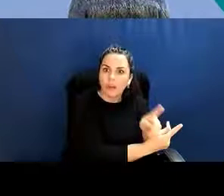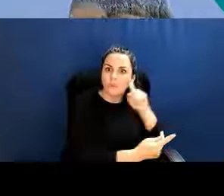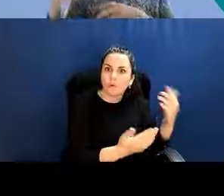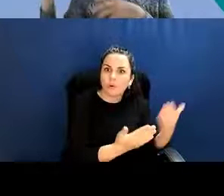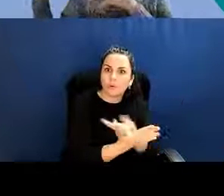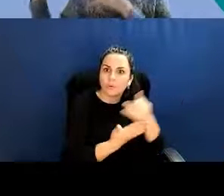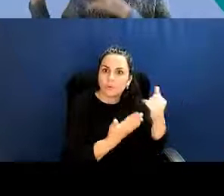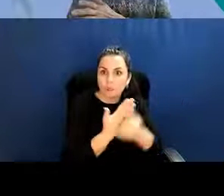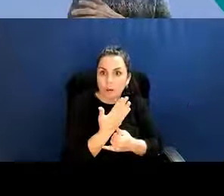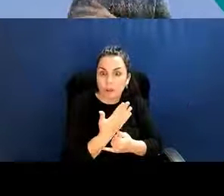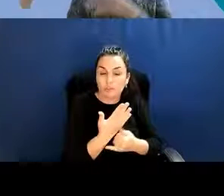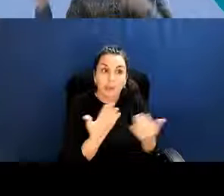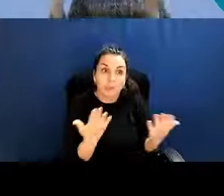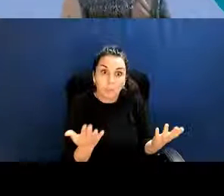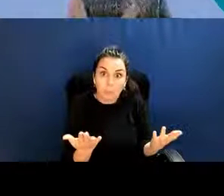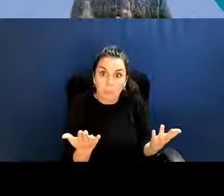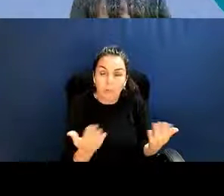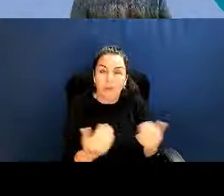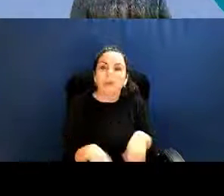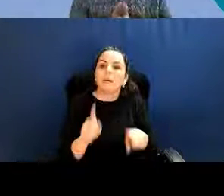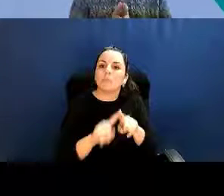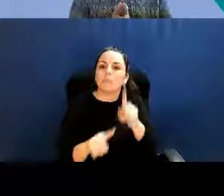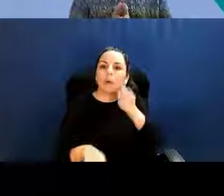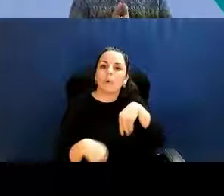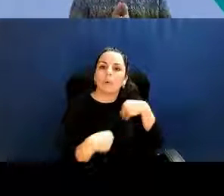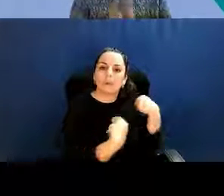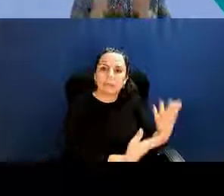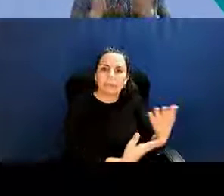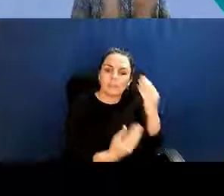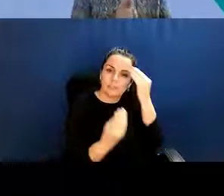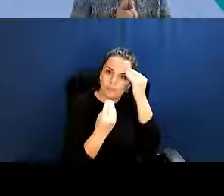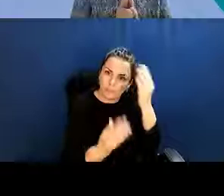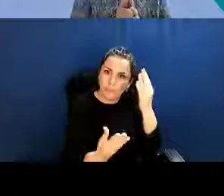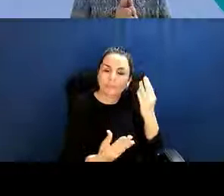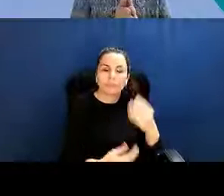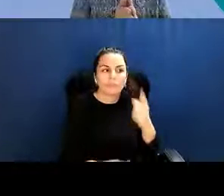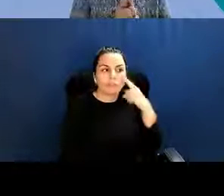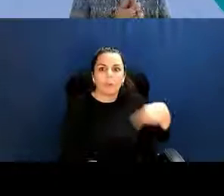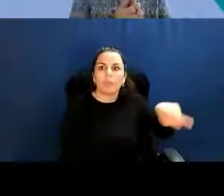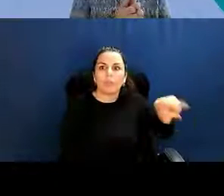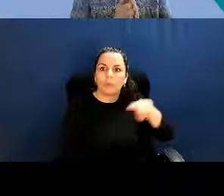And that they would only provide this information to you or these biospecimens to you